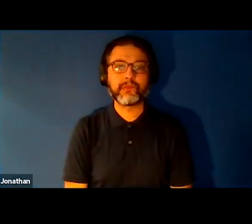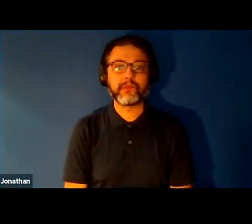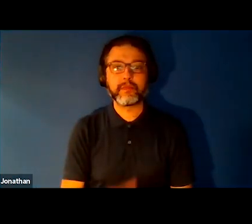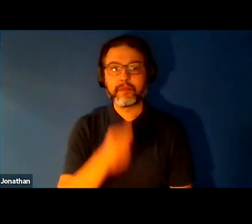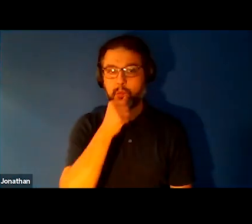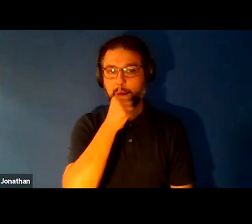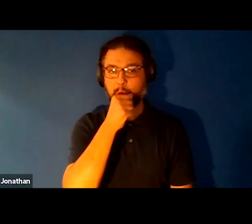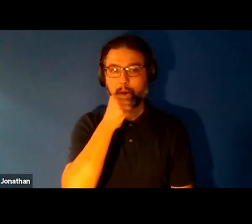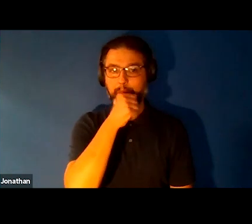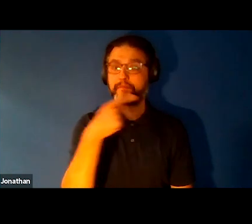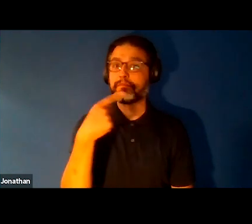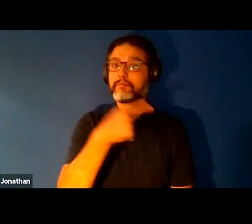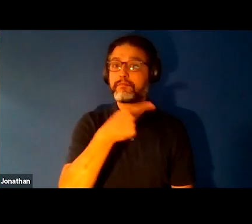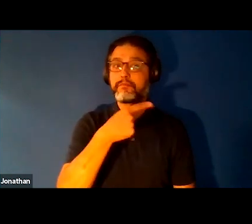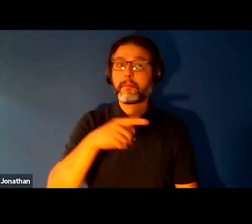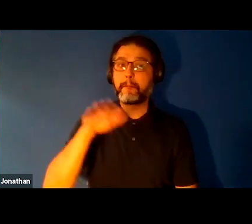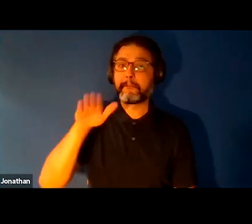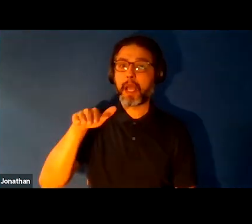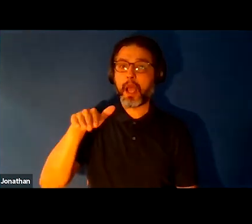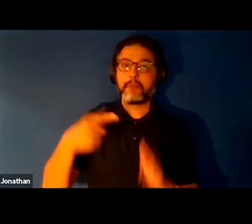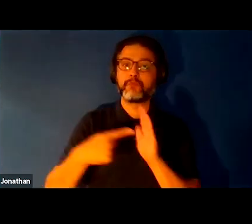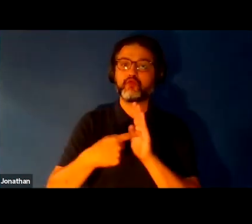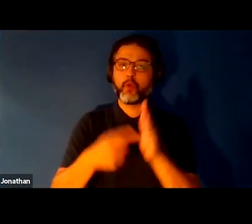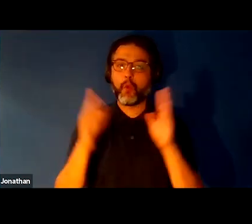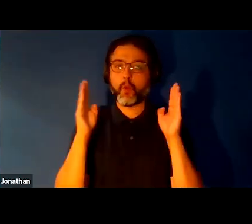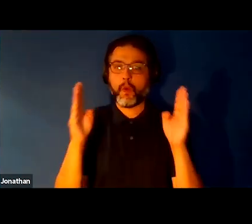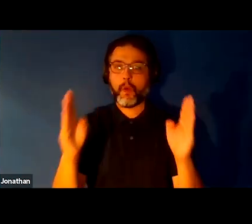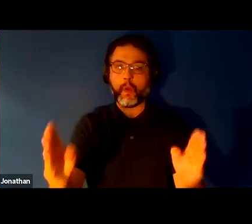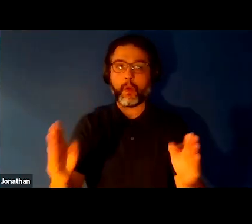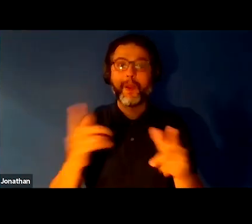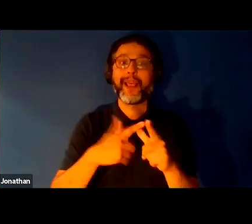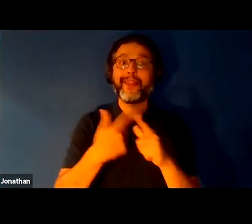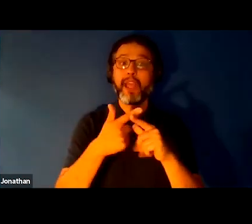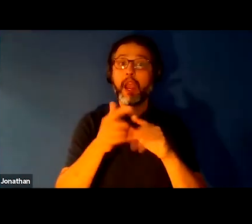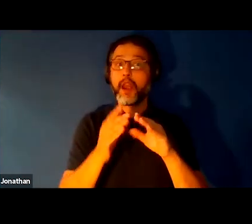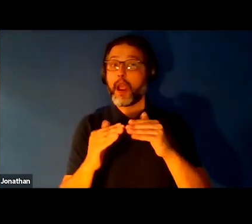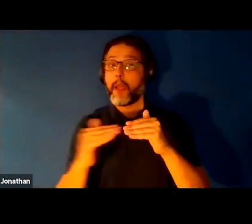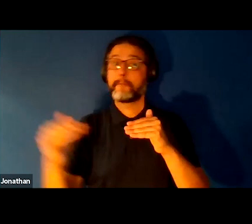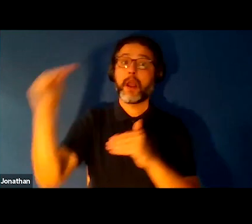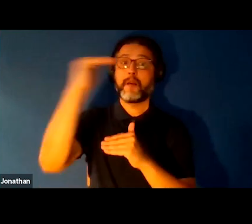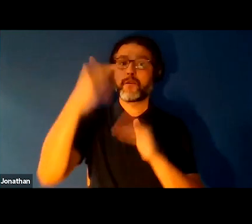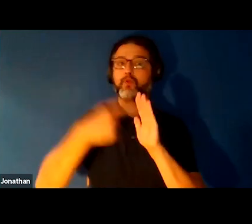So the lower level is the corridor. And then right above it is from the same vantage point, where we opened it up, created new